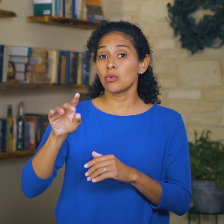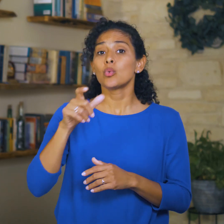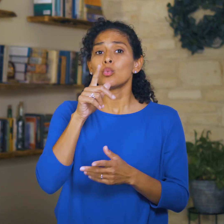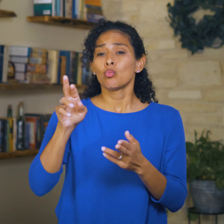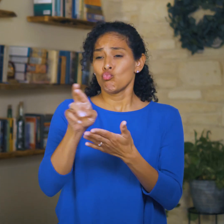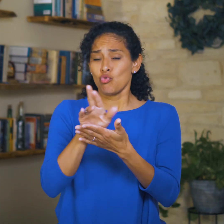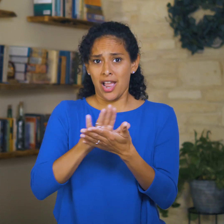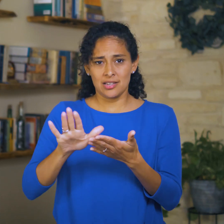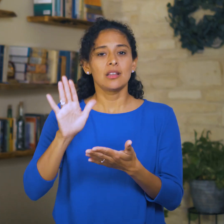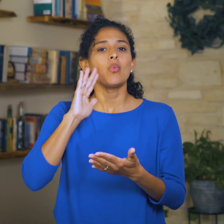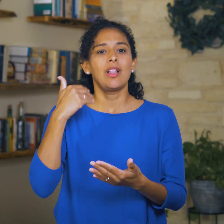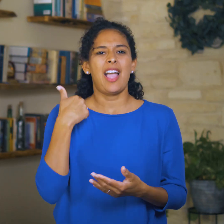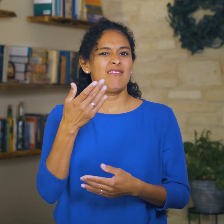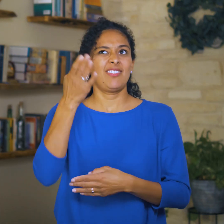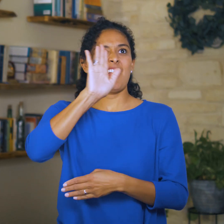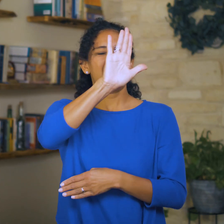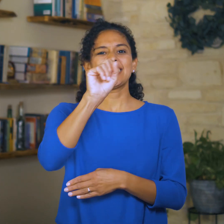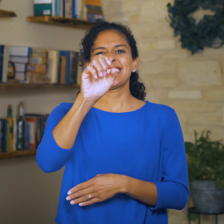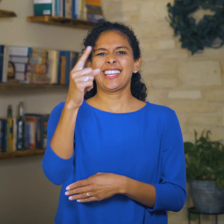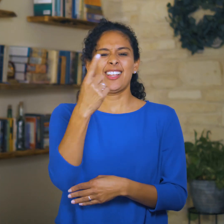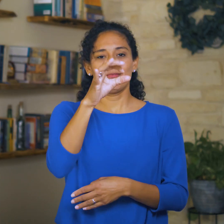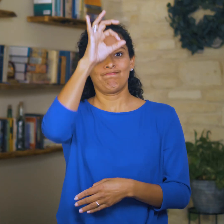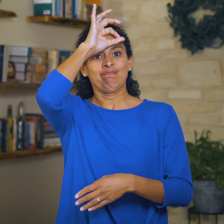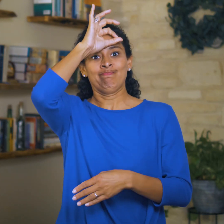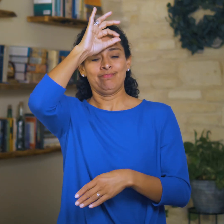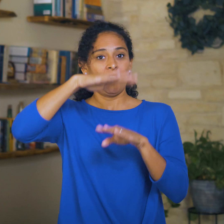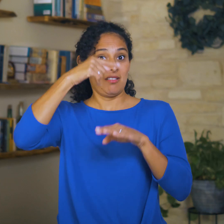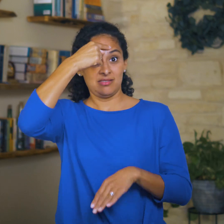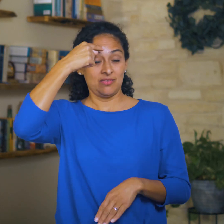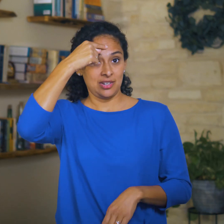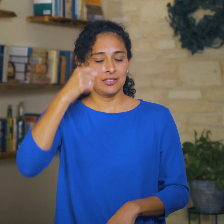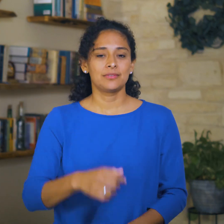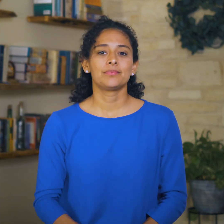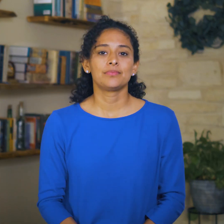where the righteous will be marked with God’s seal on their foreheads.